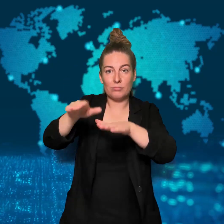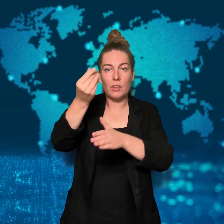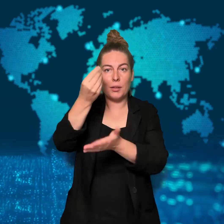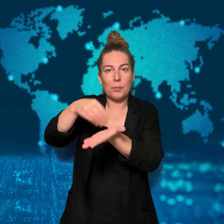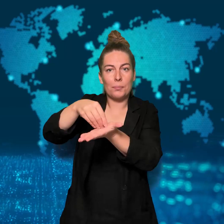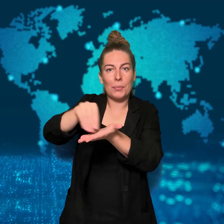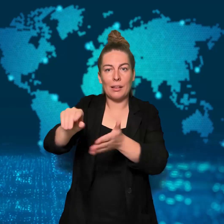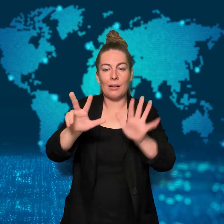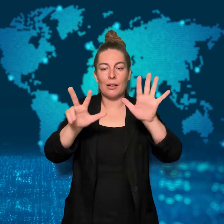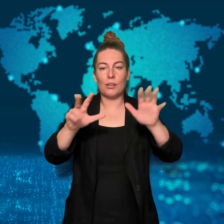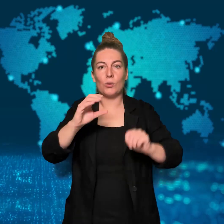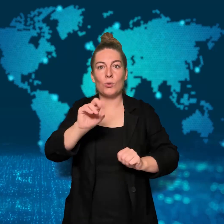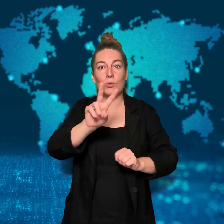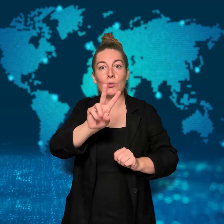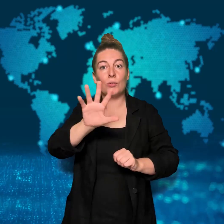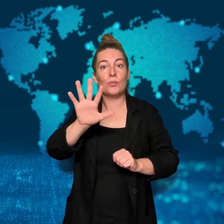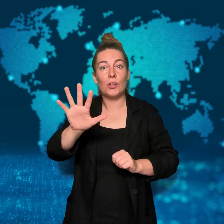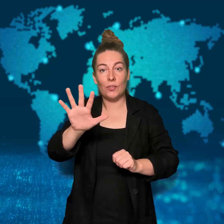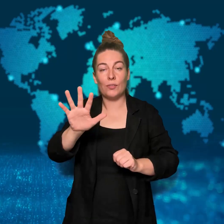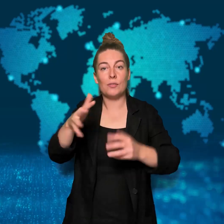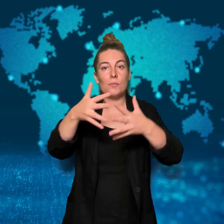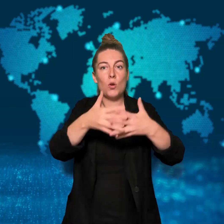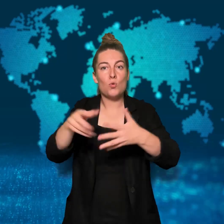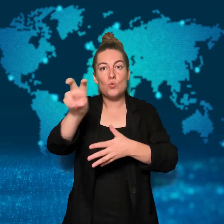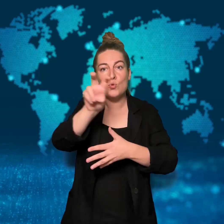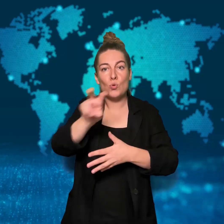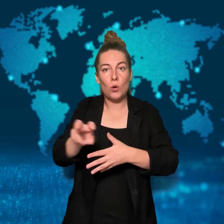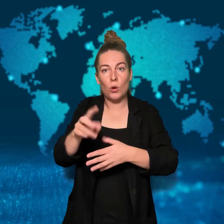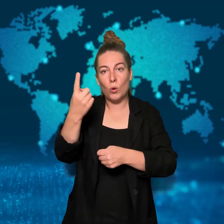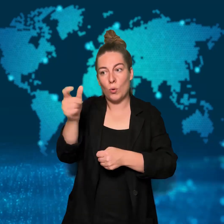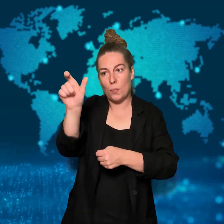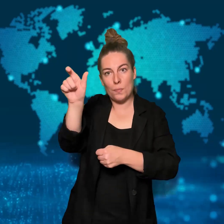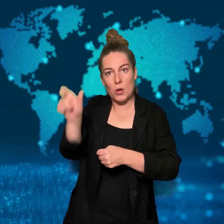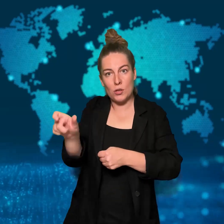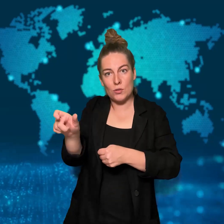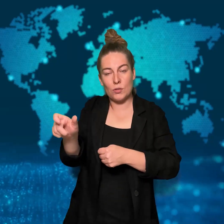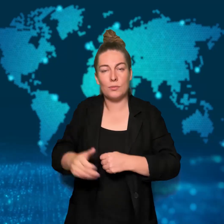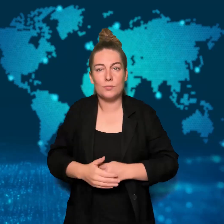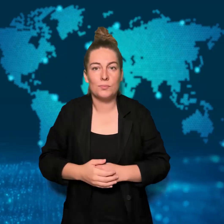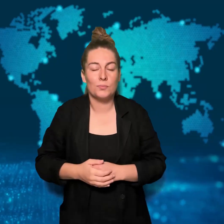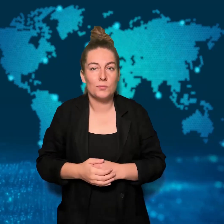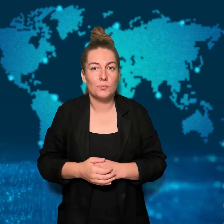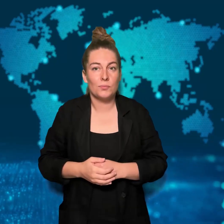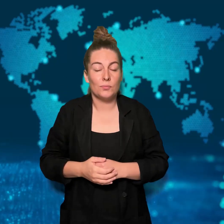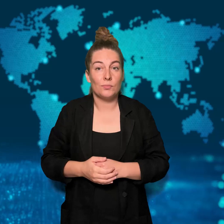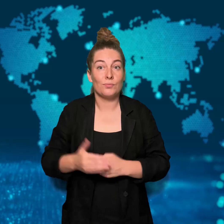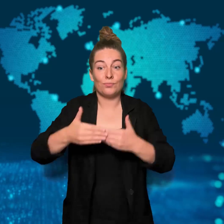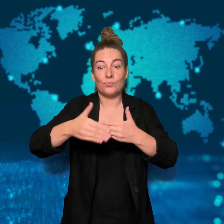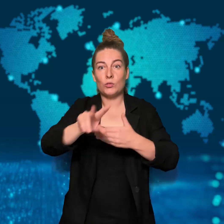Another provision of the agreement is that states and municipalities will be